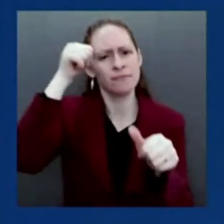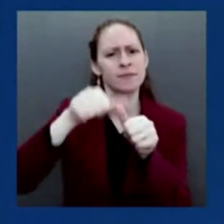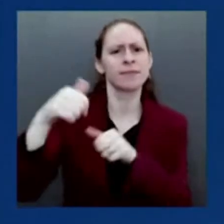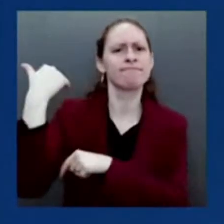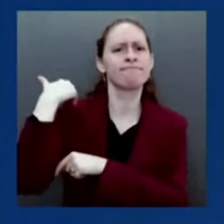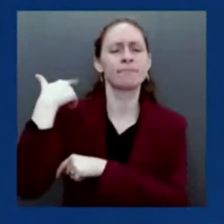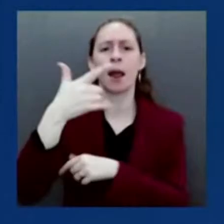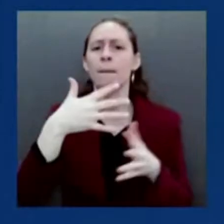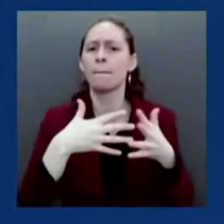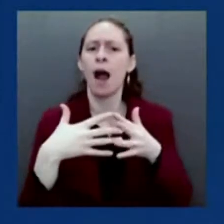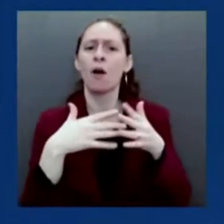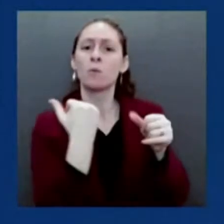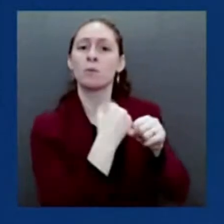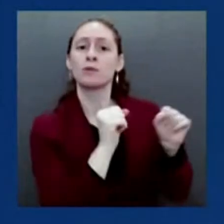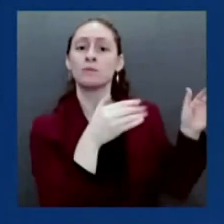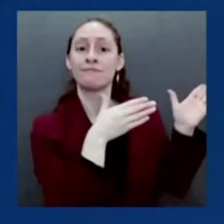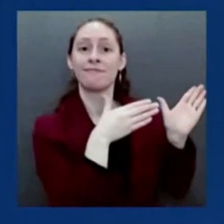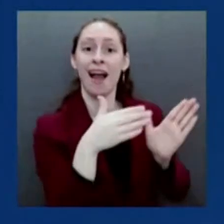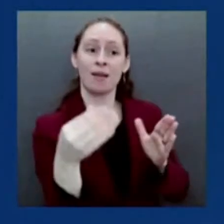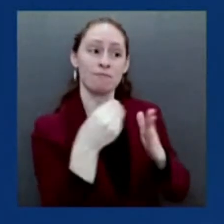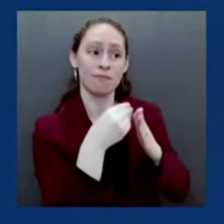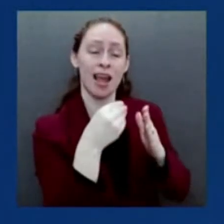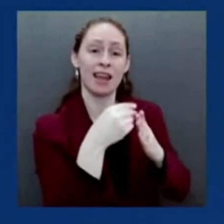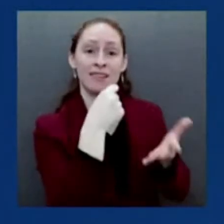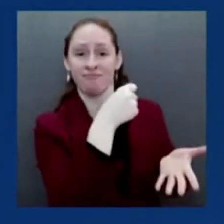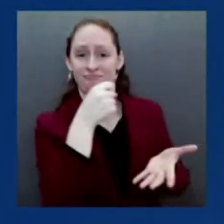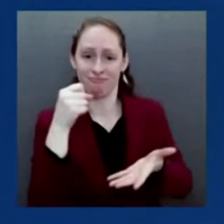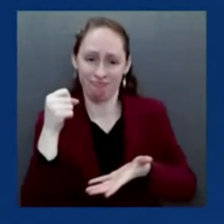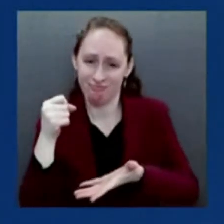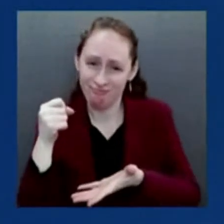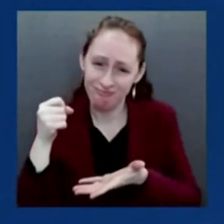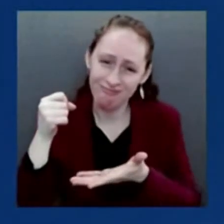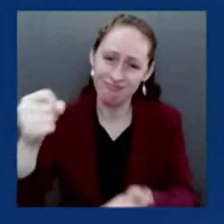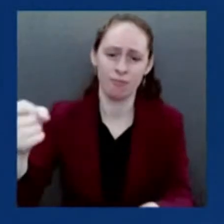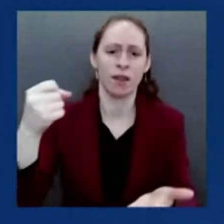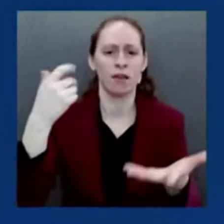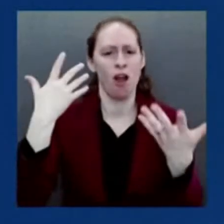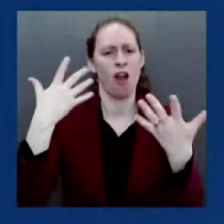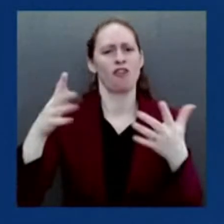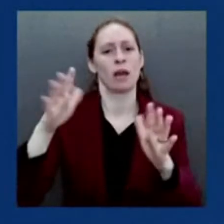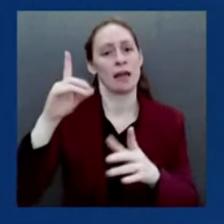THEY HAD SECURED MONTHS AGO THANKS TO THE 10 MILLION THAT I TALKED ABOUT IN MY OPENING COMMENTS WITH THE AMERICAN